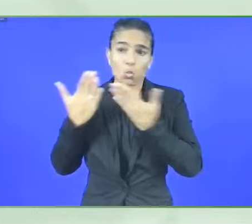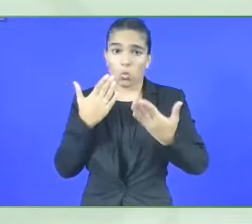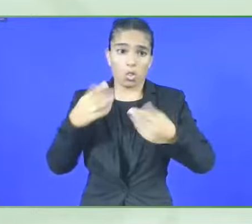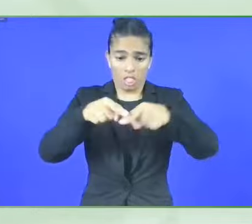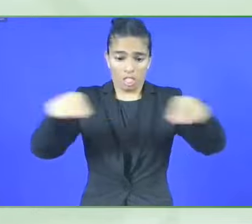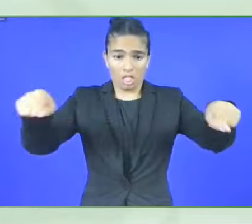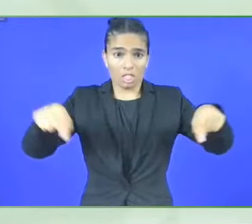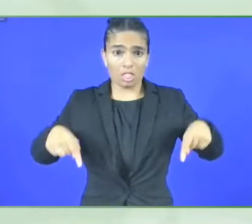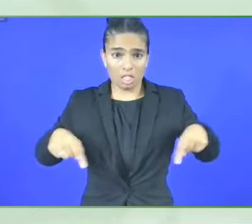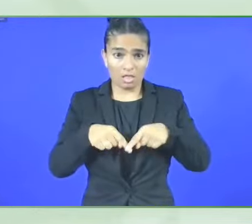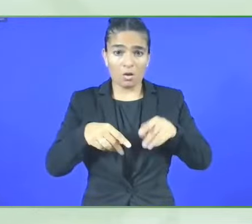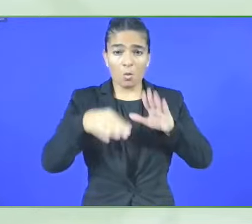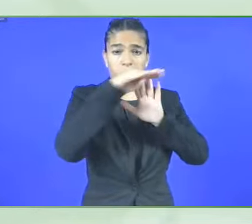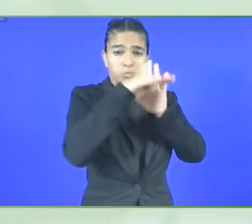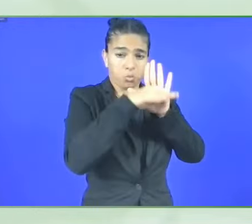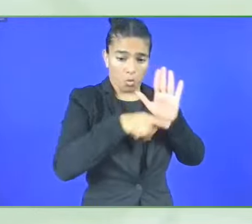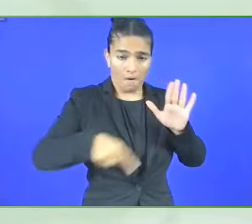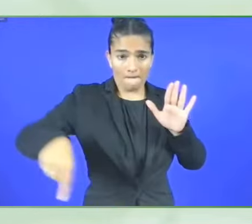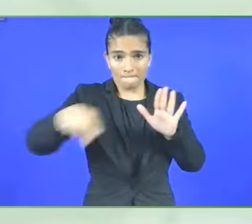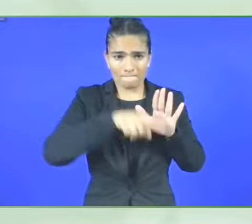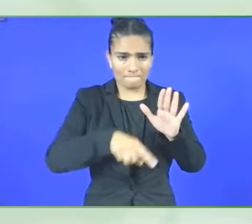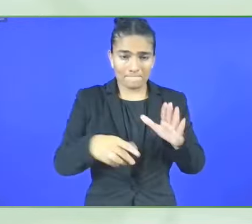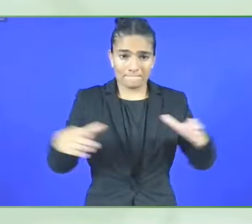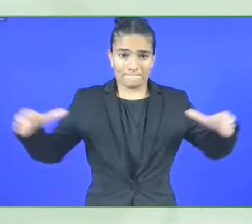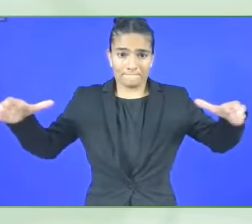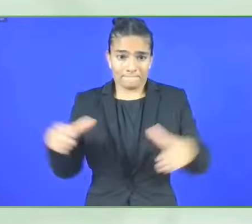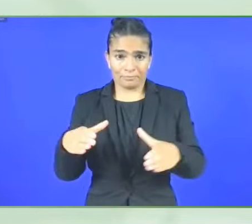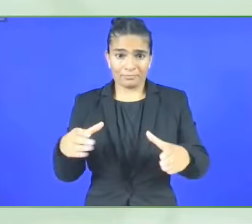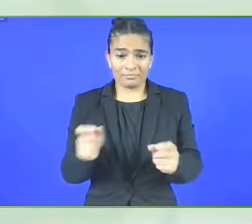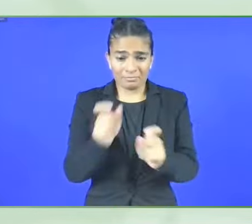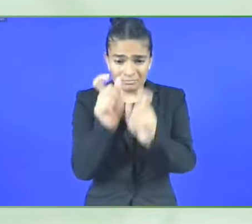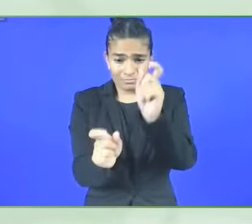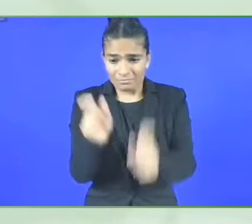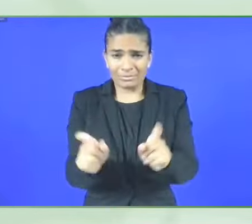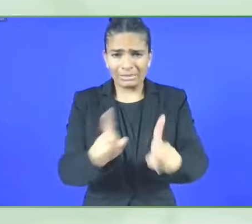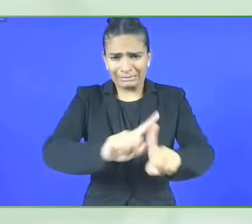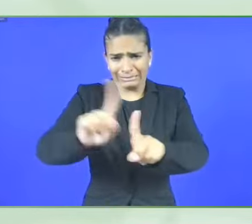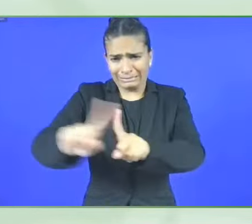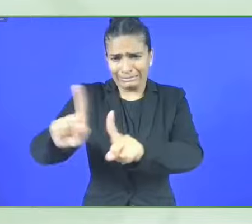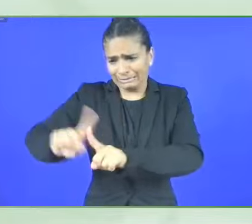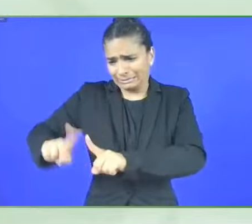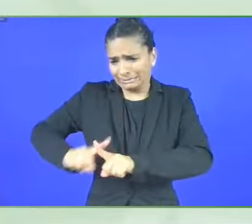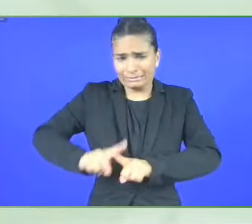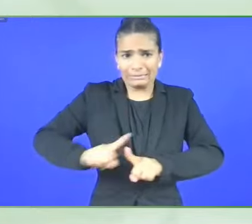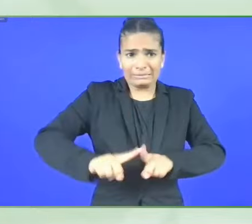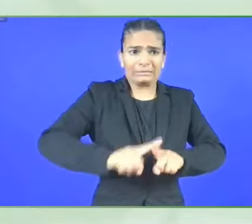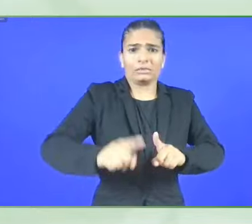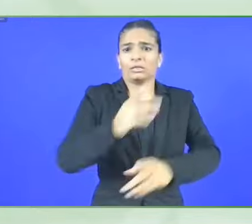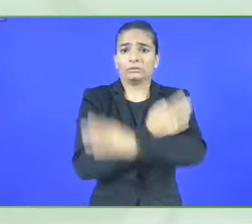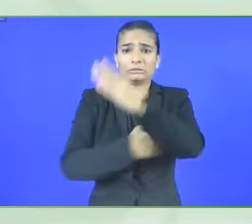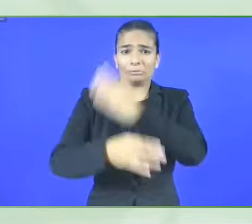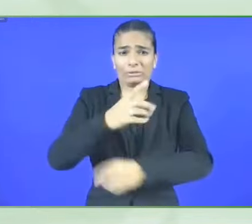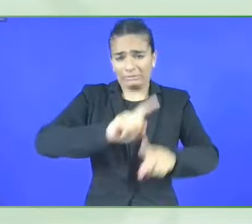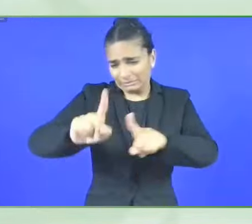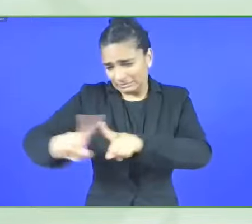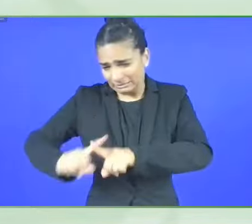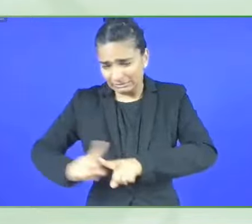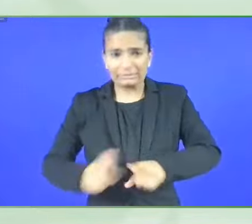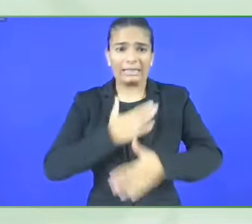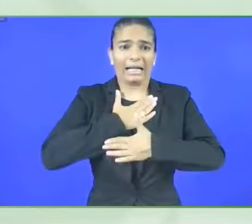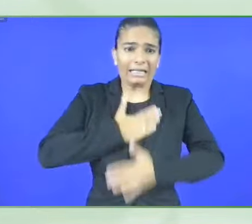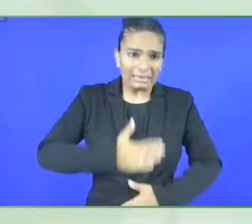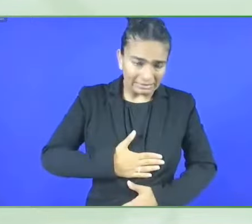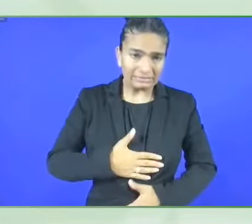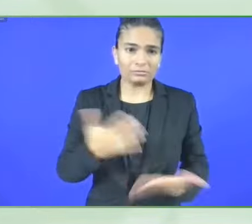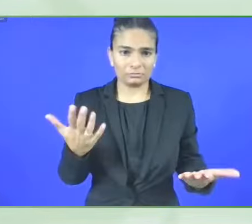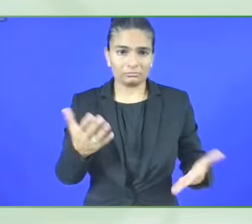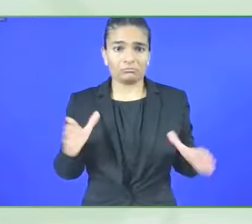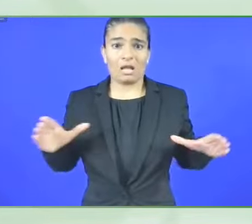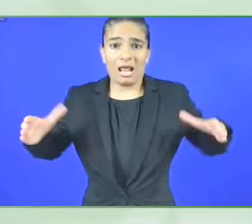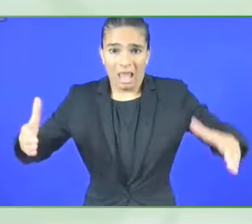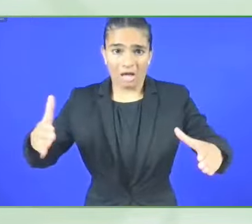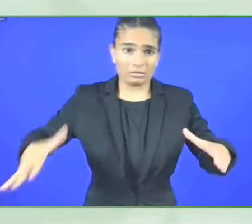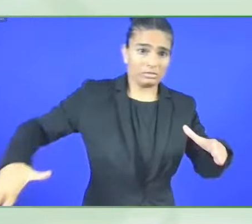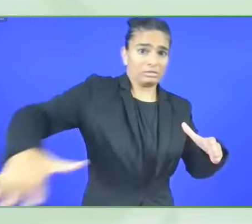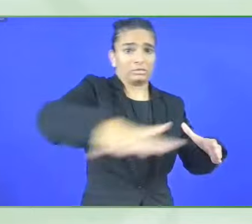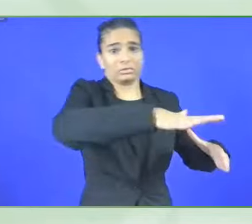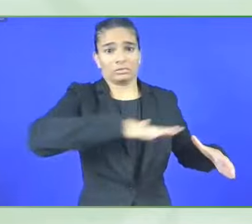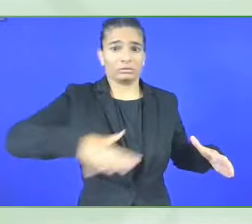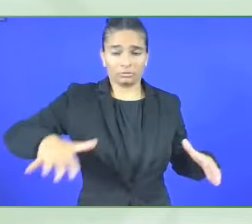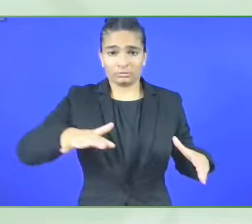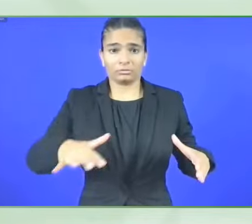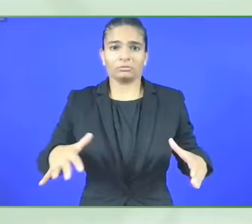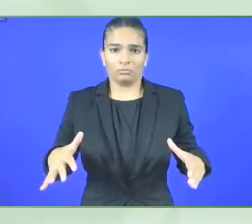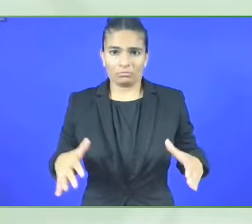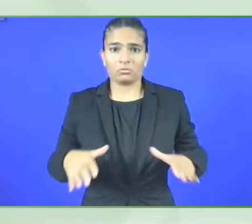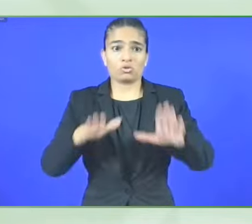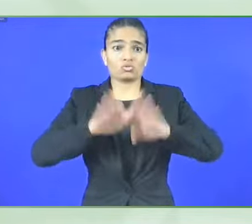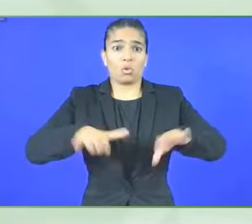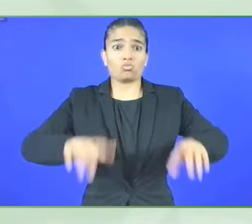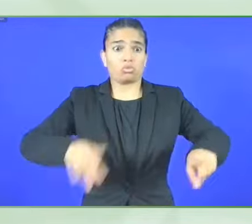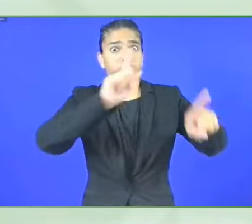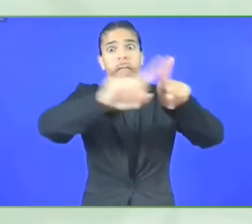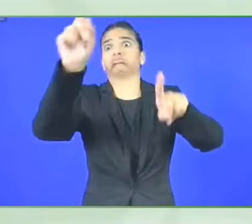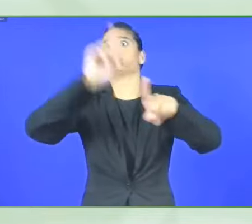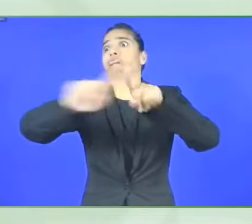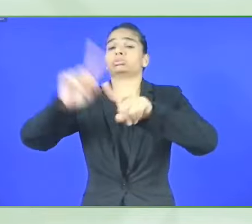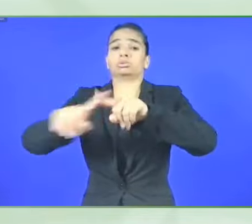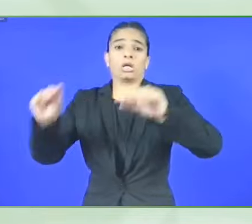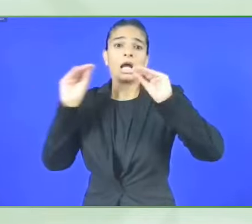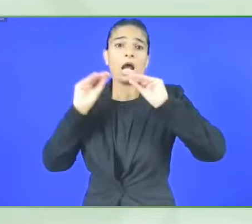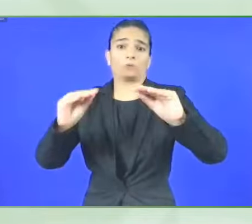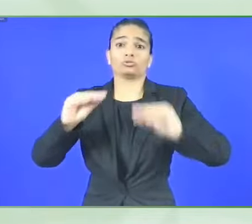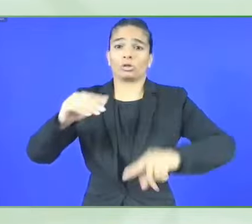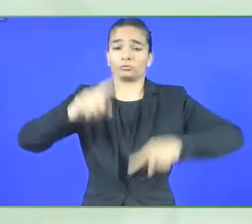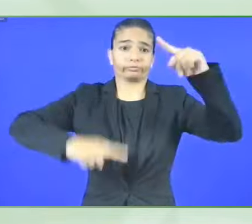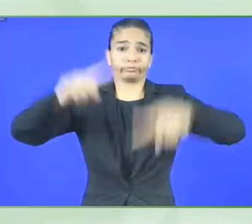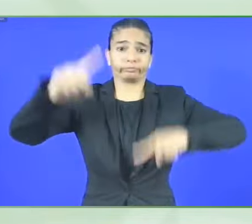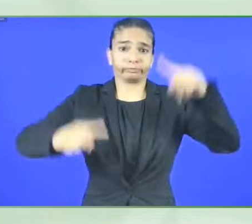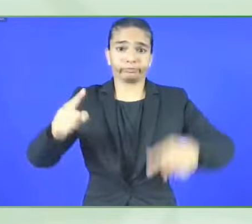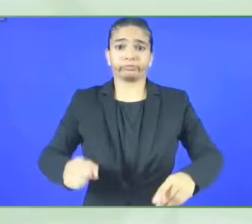But that makes us improving and evolving throughout our knowledge transfer and that is important